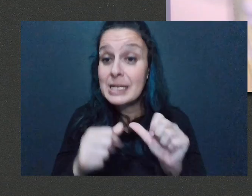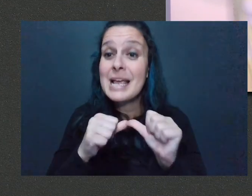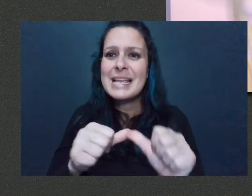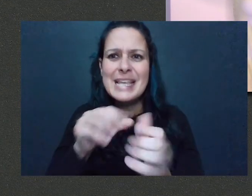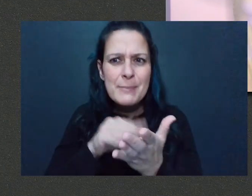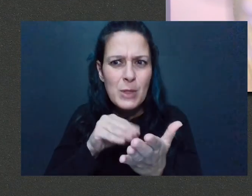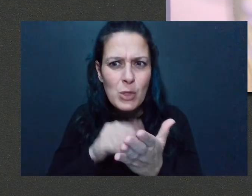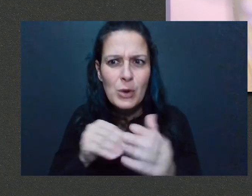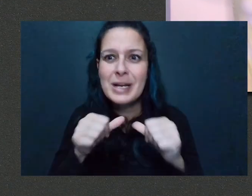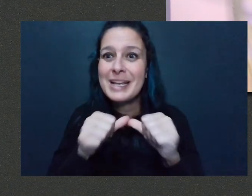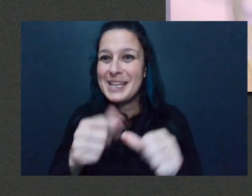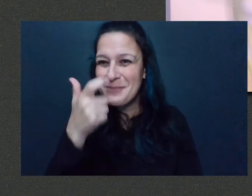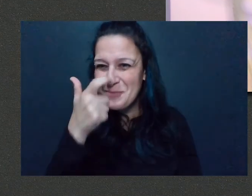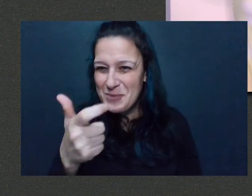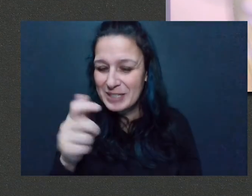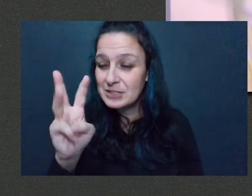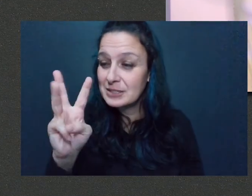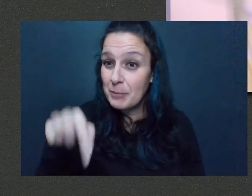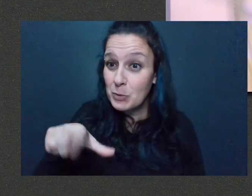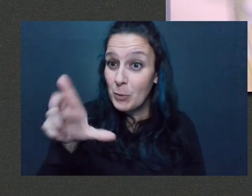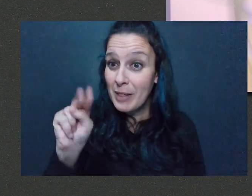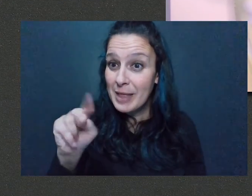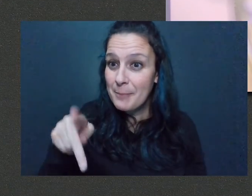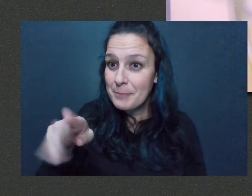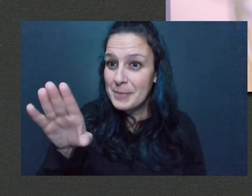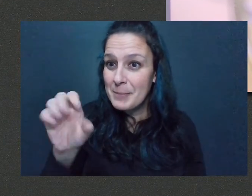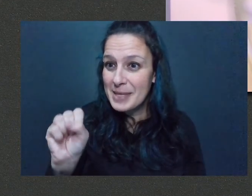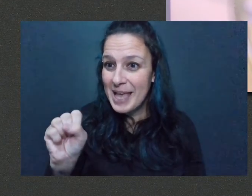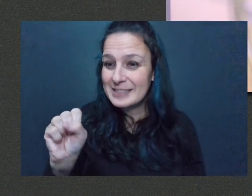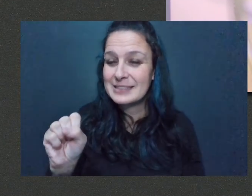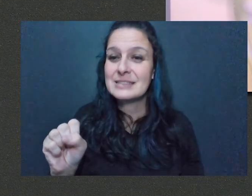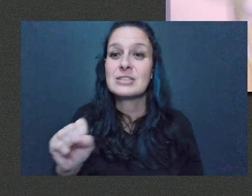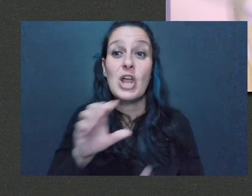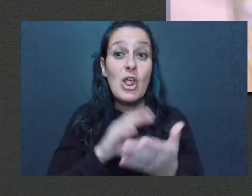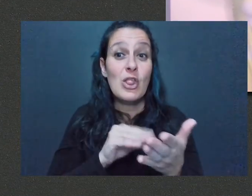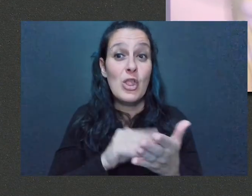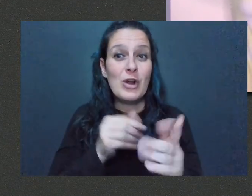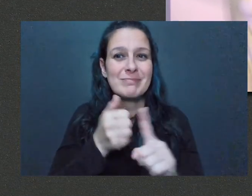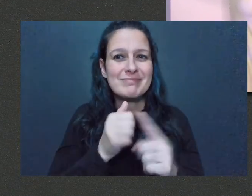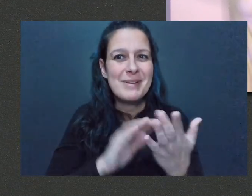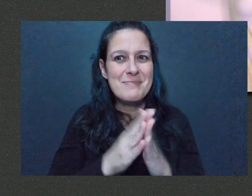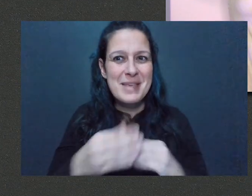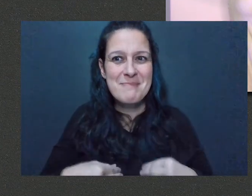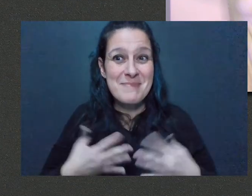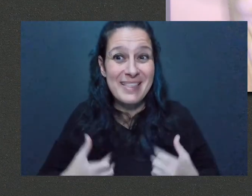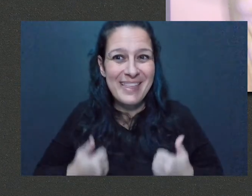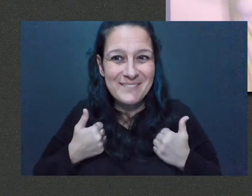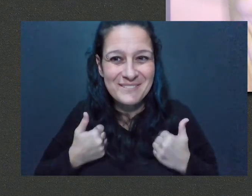keep learning, and keep watching WQLN PBS where learning is brought to life.